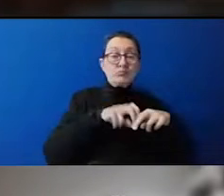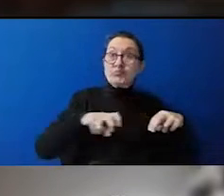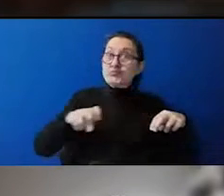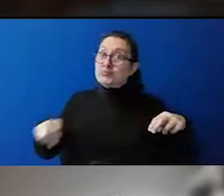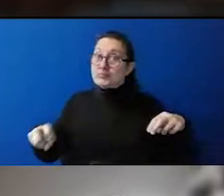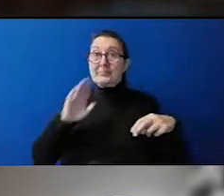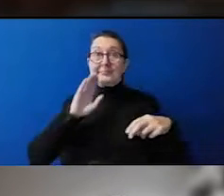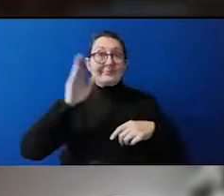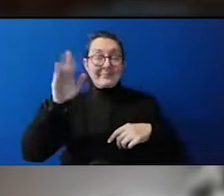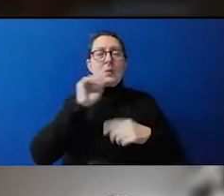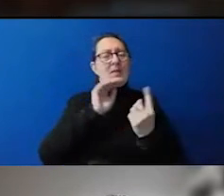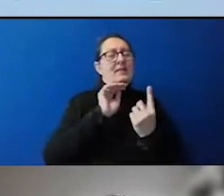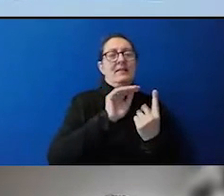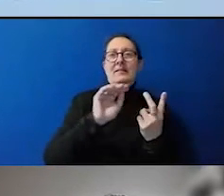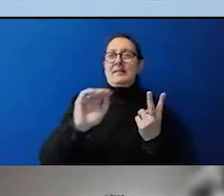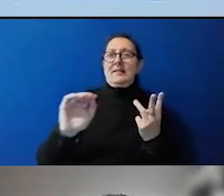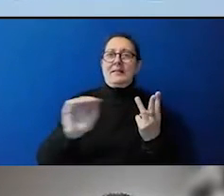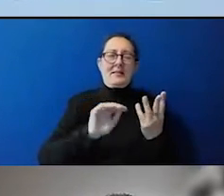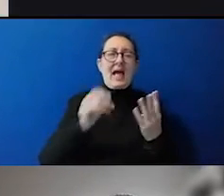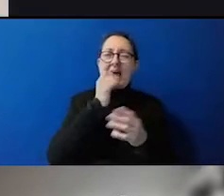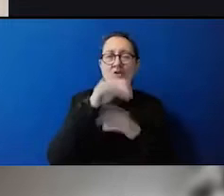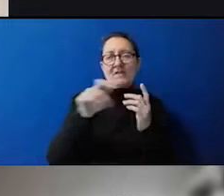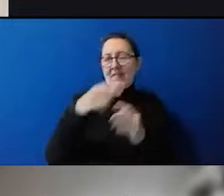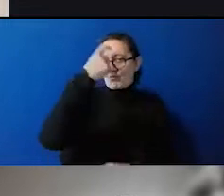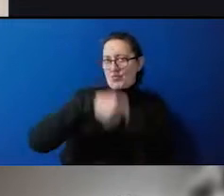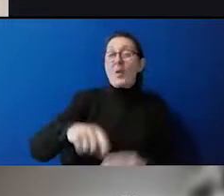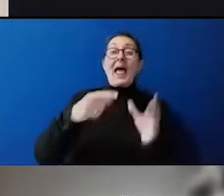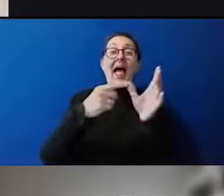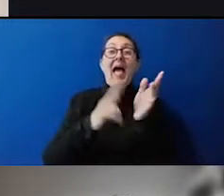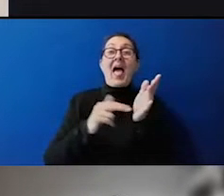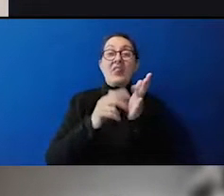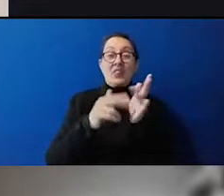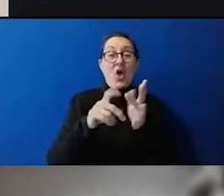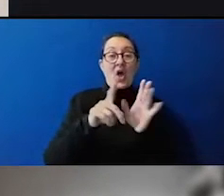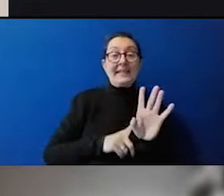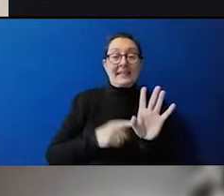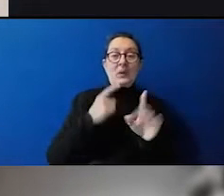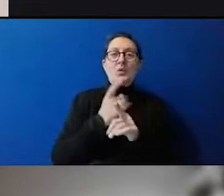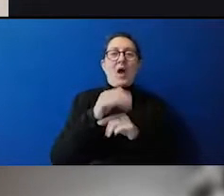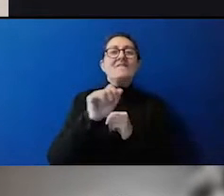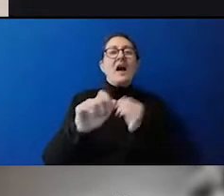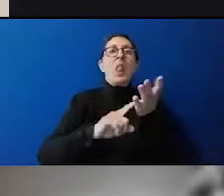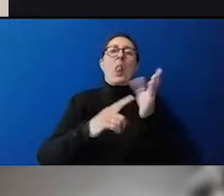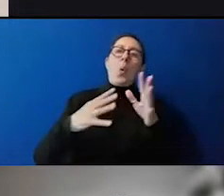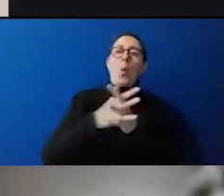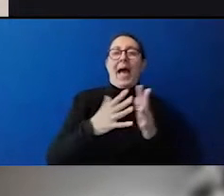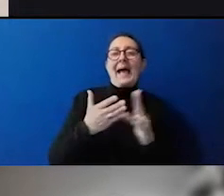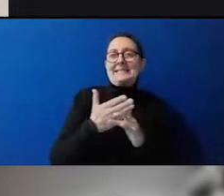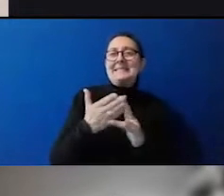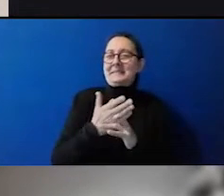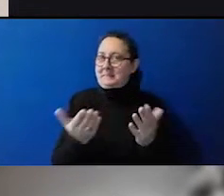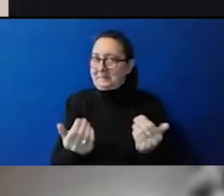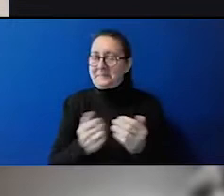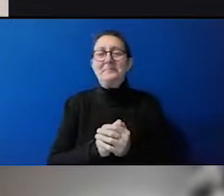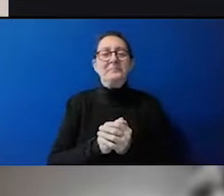start off with um Anthony from law access okay so law access is a part of law access New South BS is